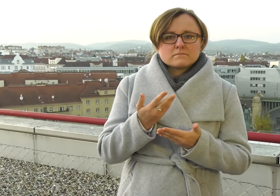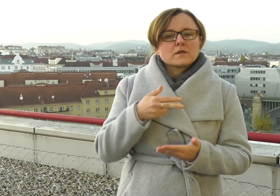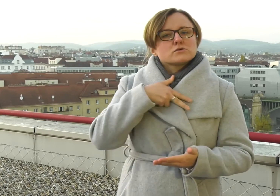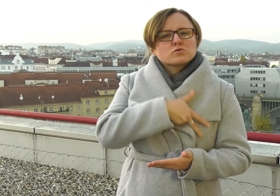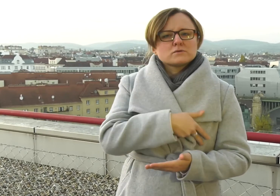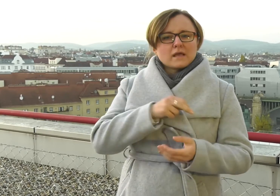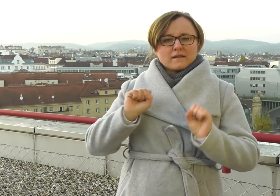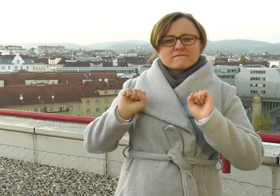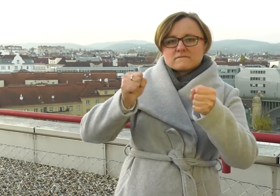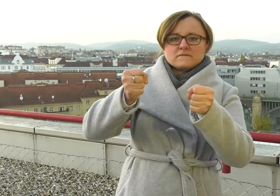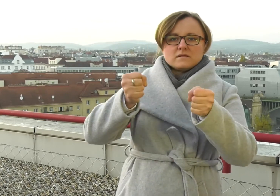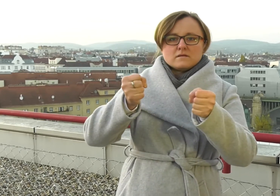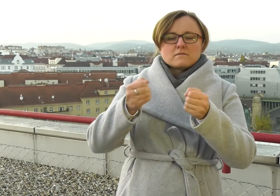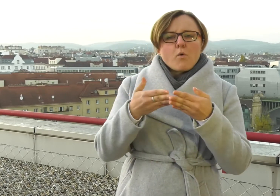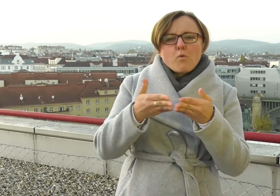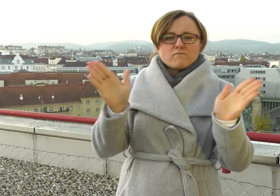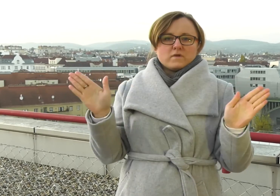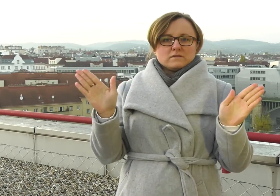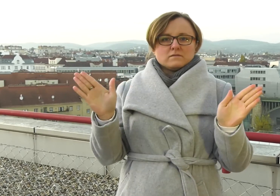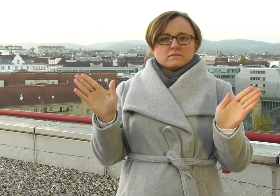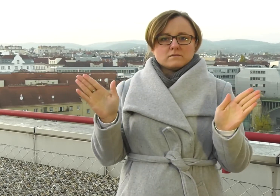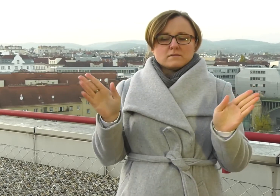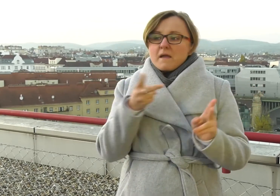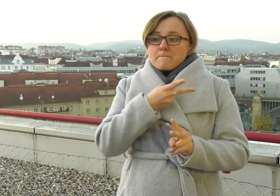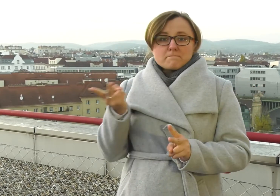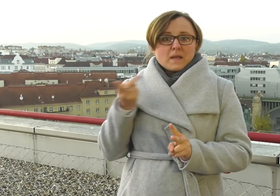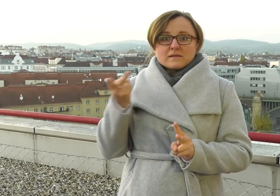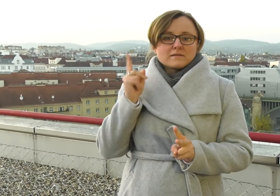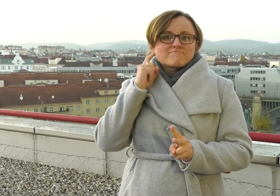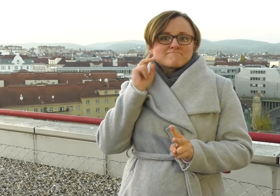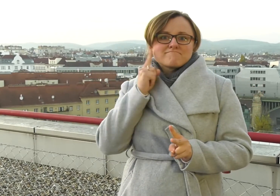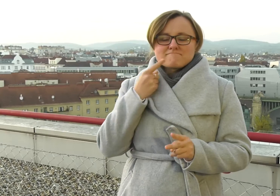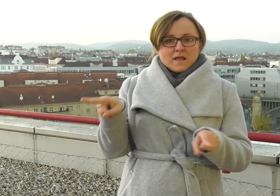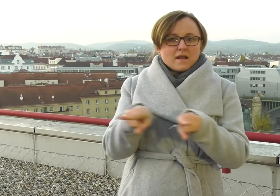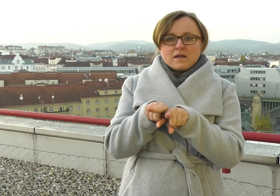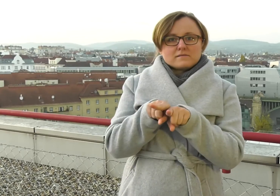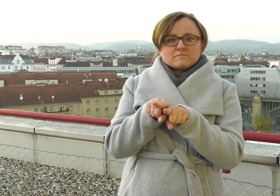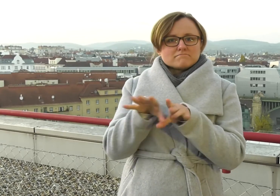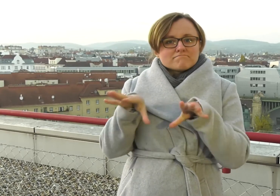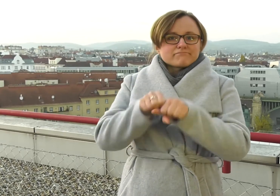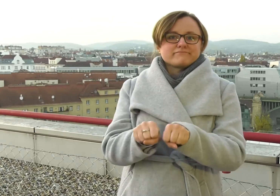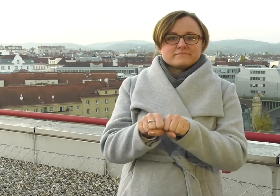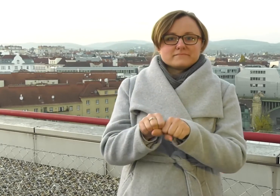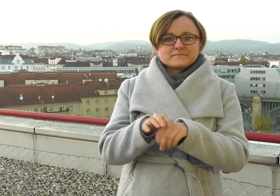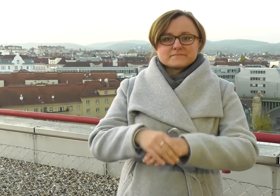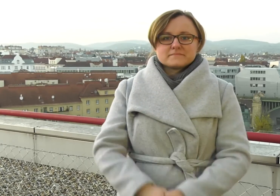social commitment and openness. Hearing and Deaf are equally competent.